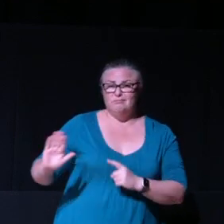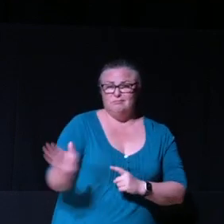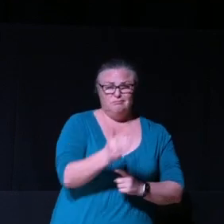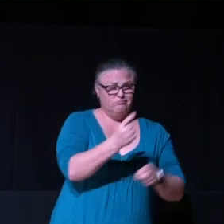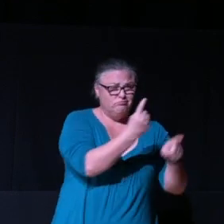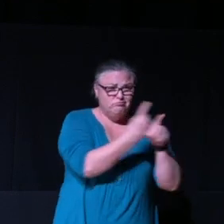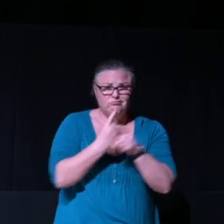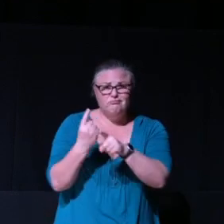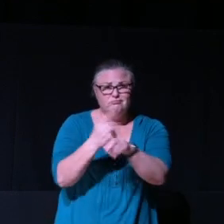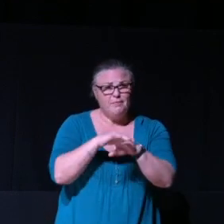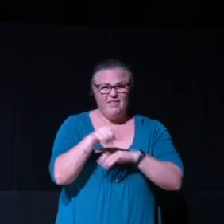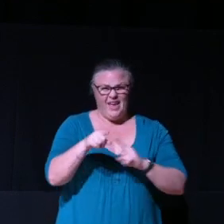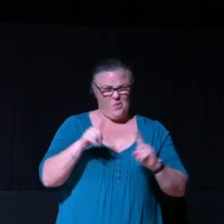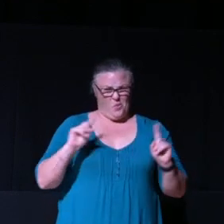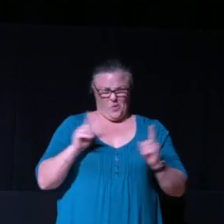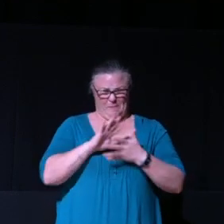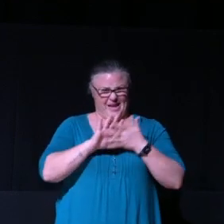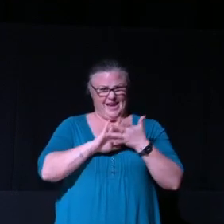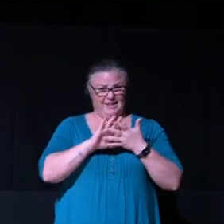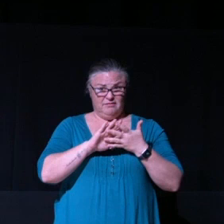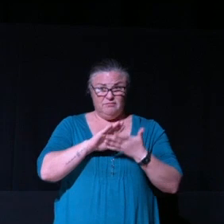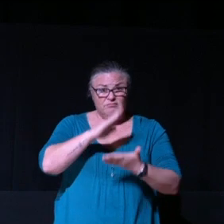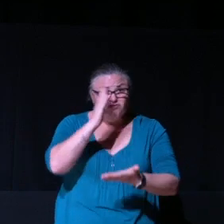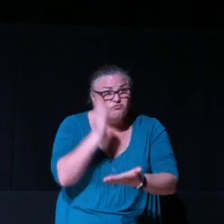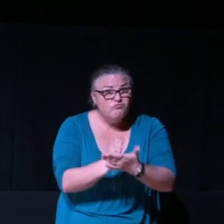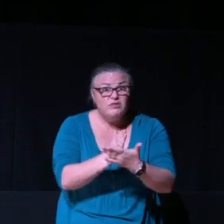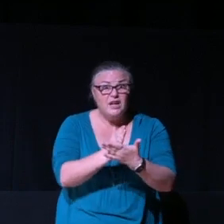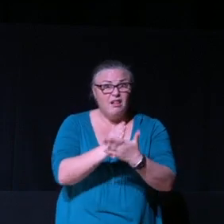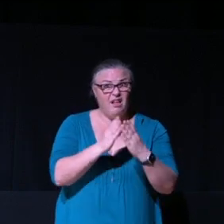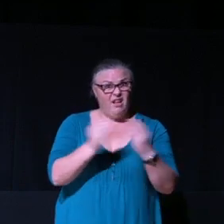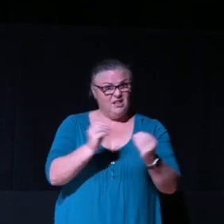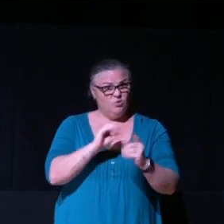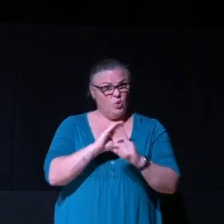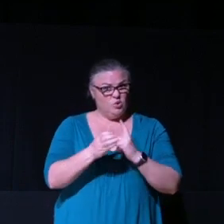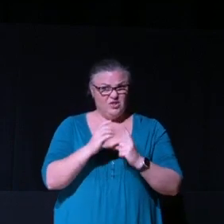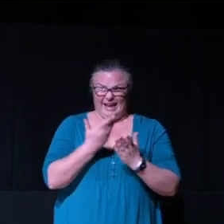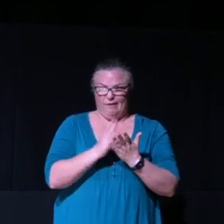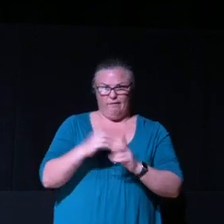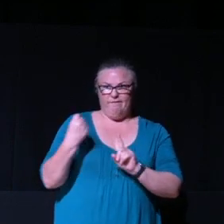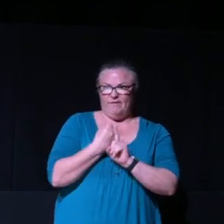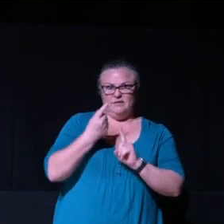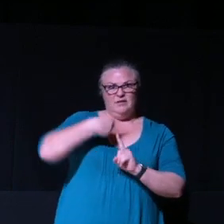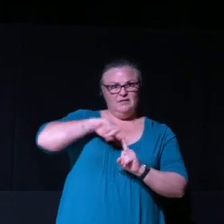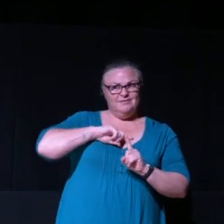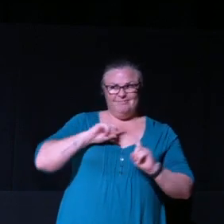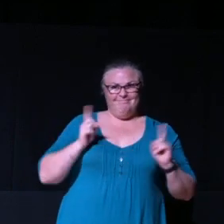What is it? Is it real? How does it affect us? What are we to make of it? There is of course nothing